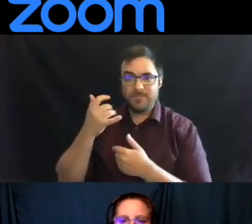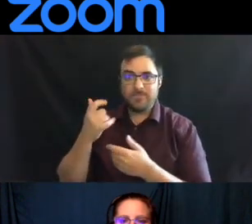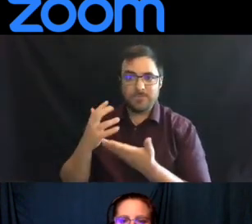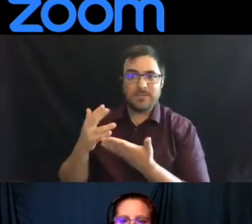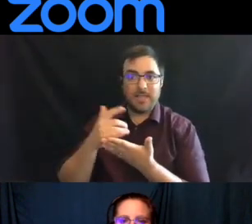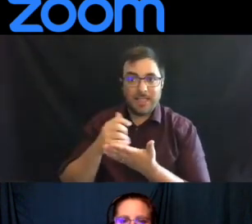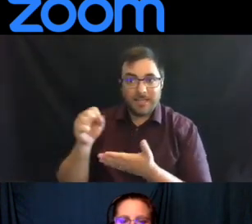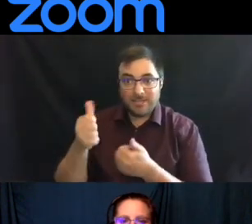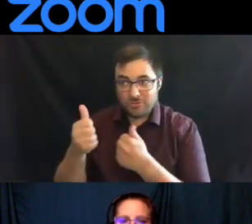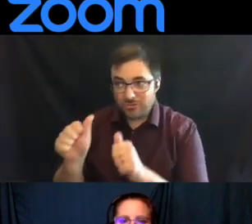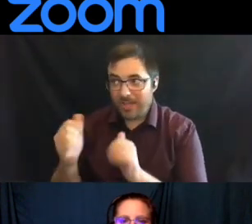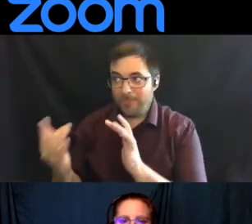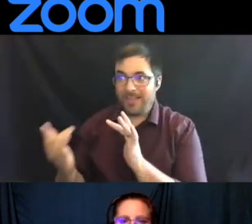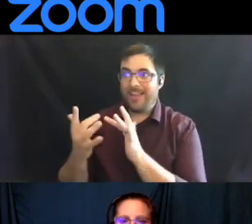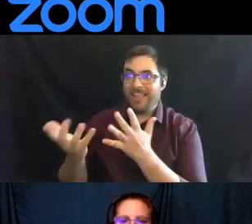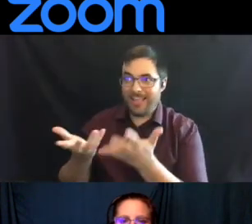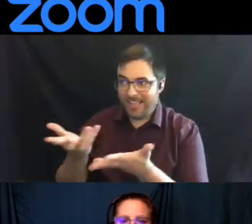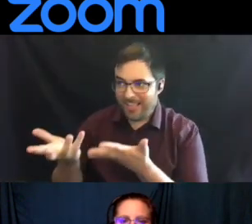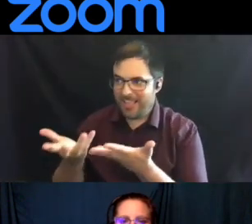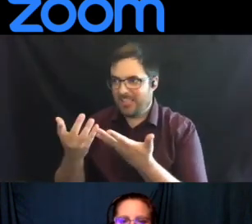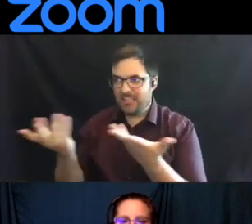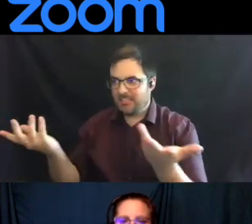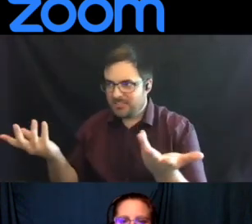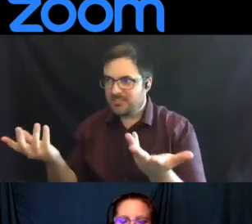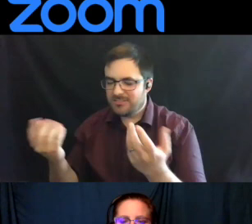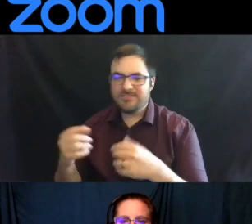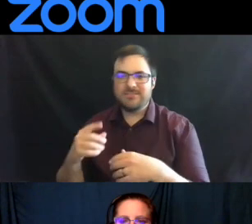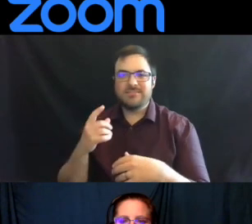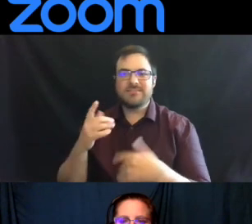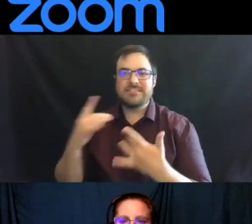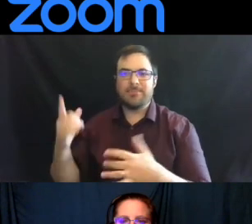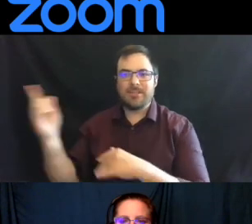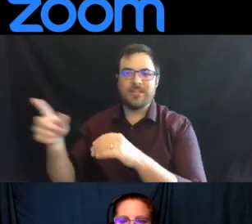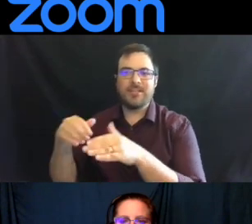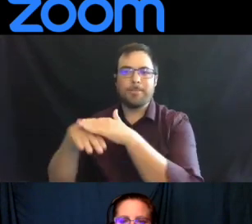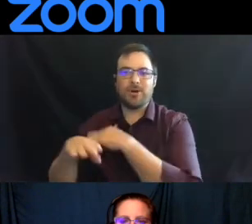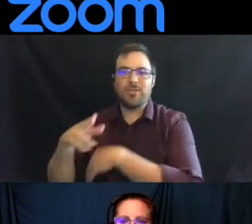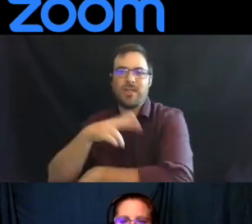but I haven't seen that... gets entered by the birth hospital or the audiologist.